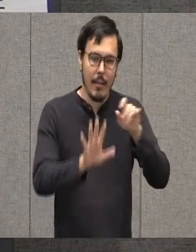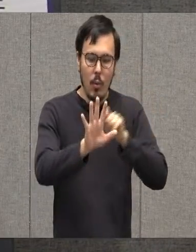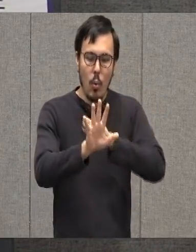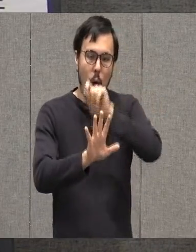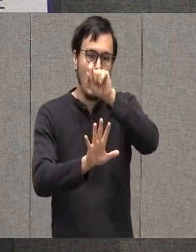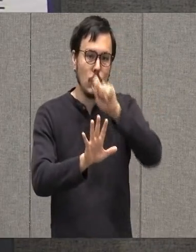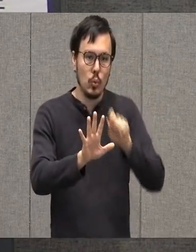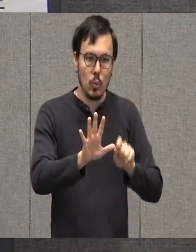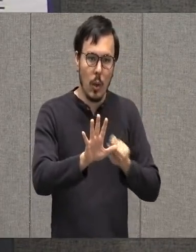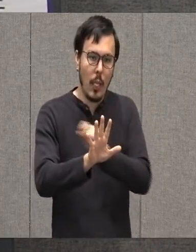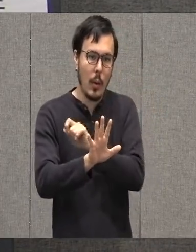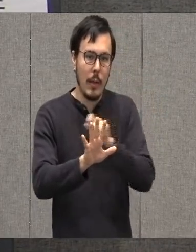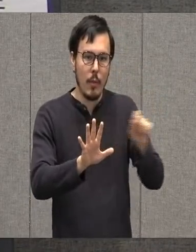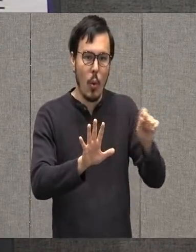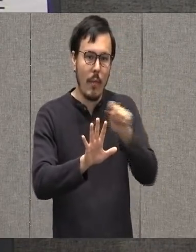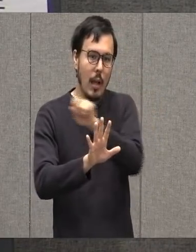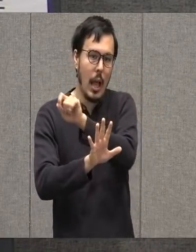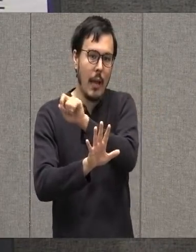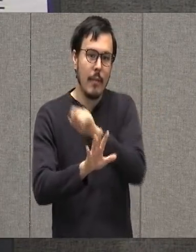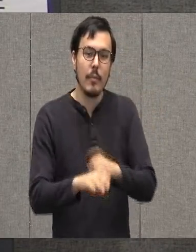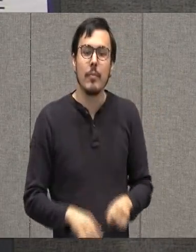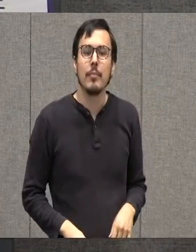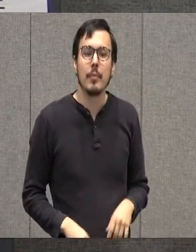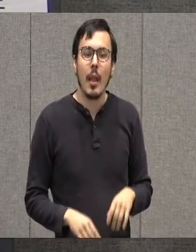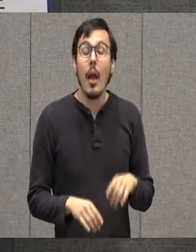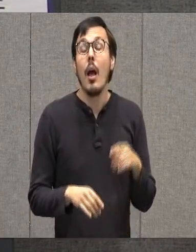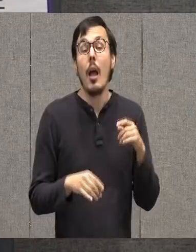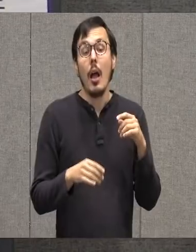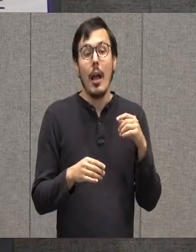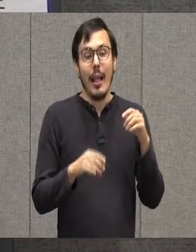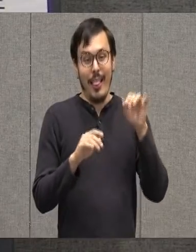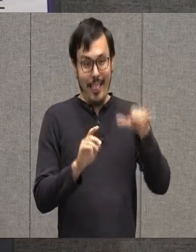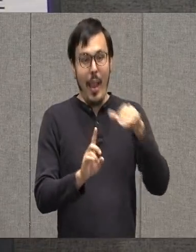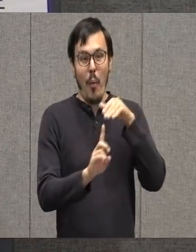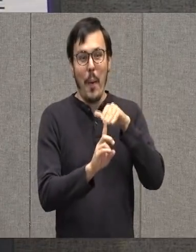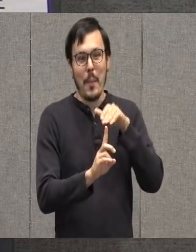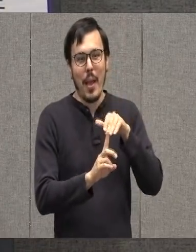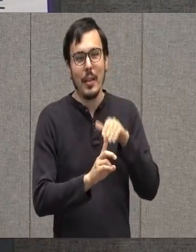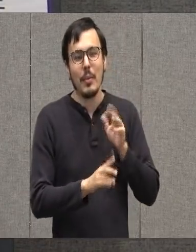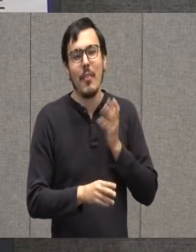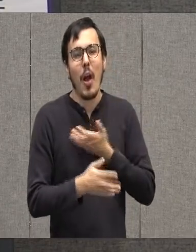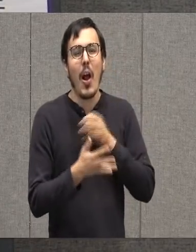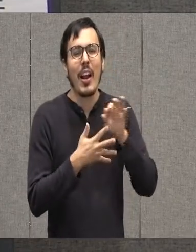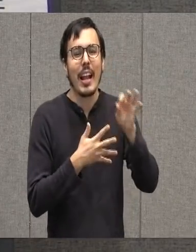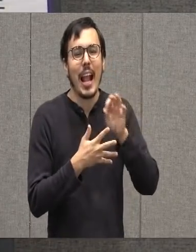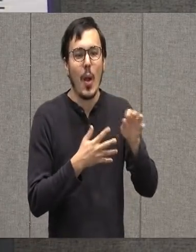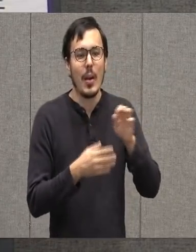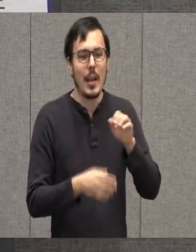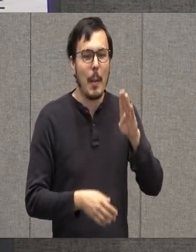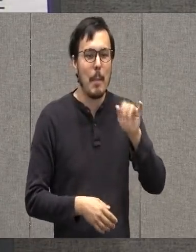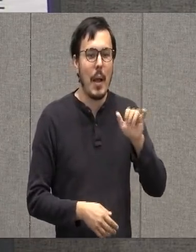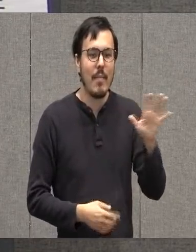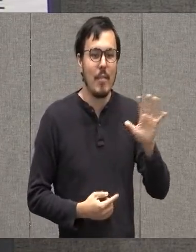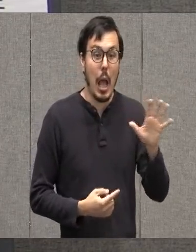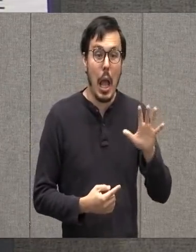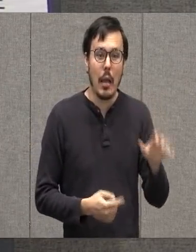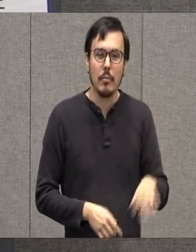So I'm gonna draw 15 stars today. Can you draw along with me? Ready?